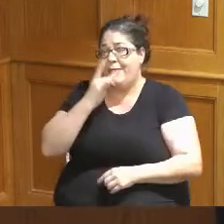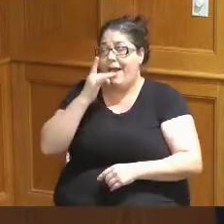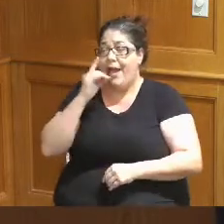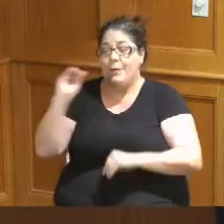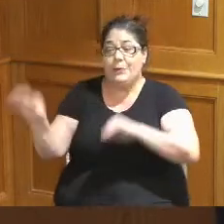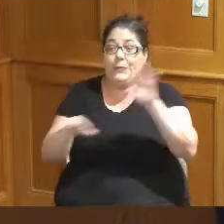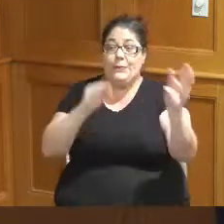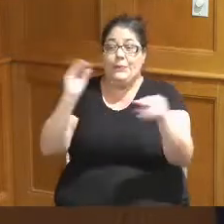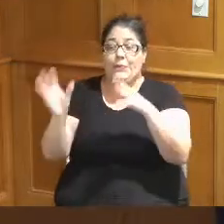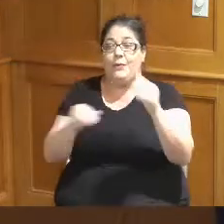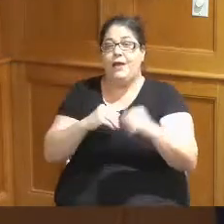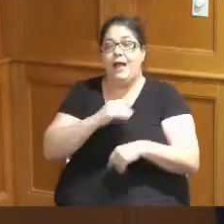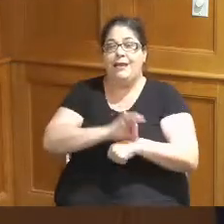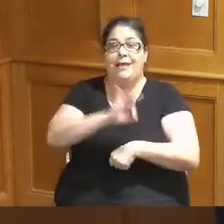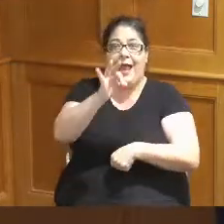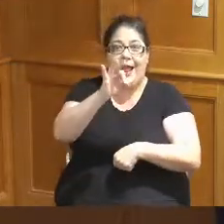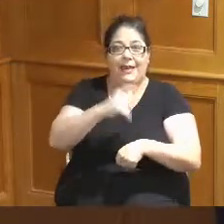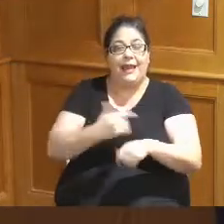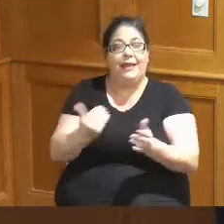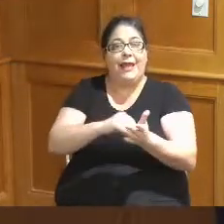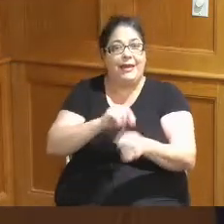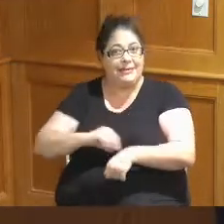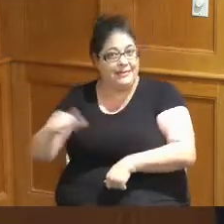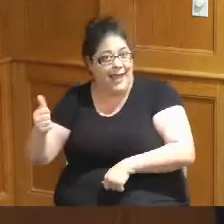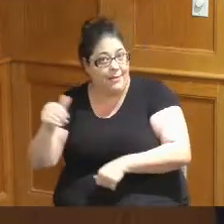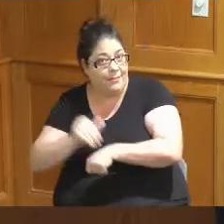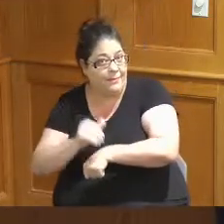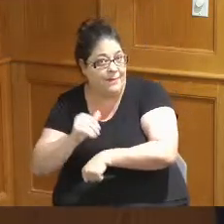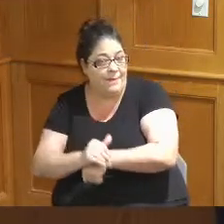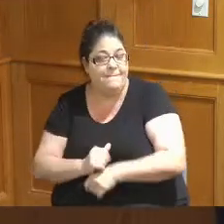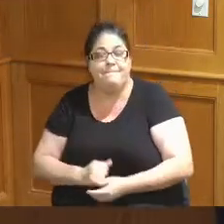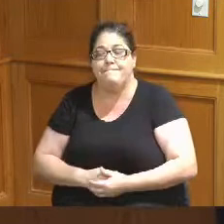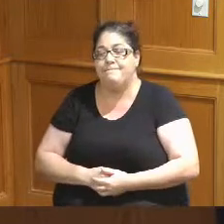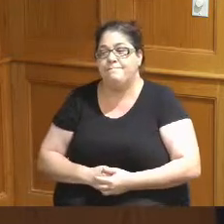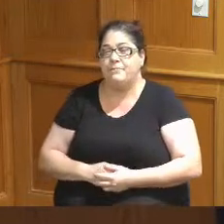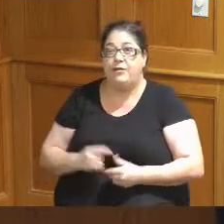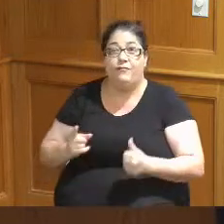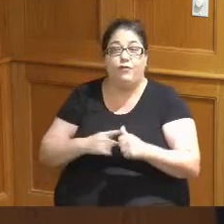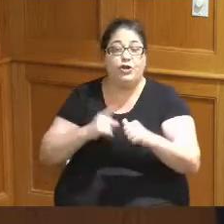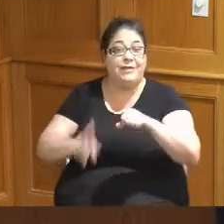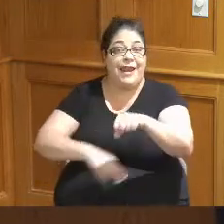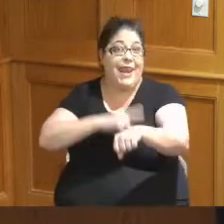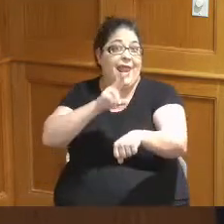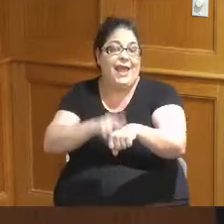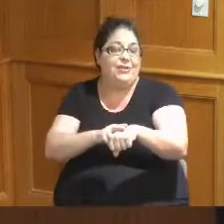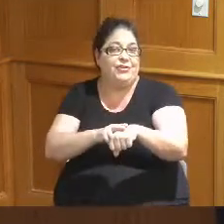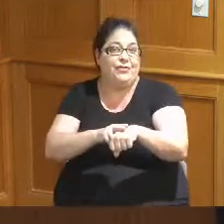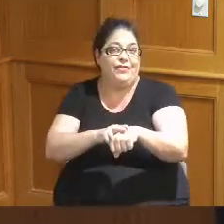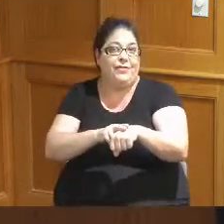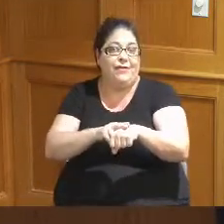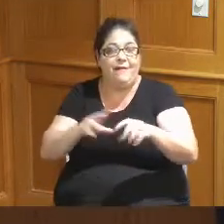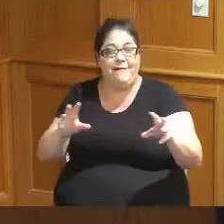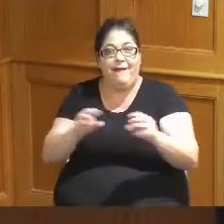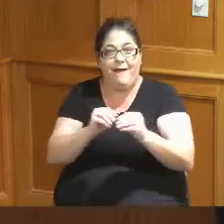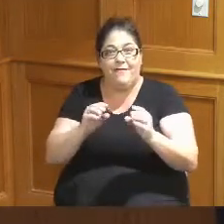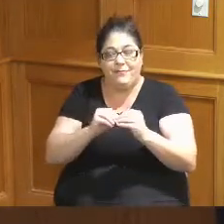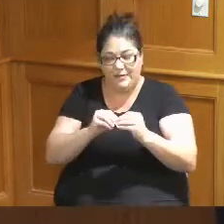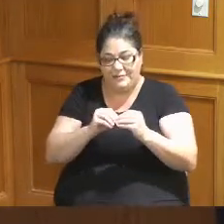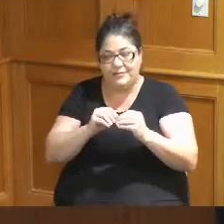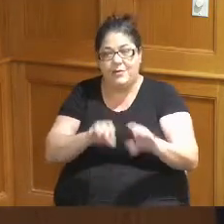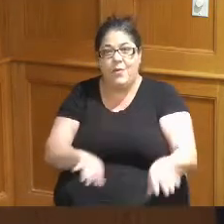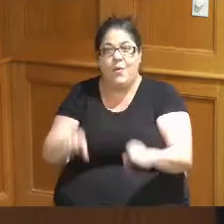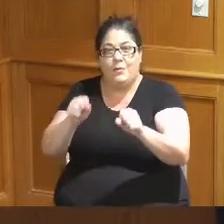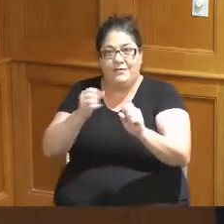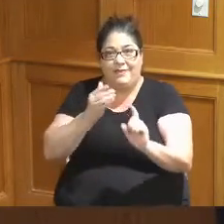00 pm and 10 p.m and I was happy to host our first national conference that went to the